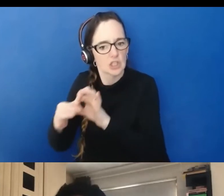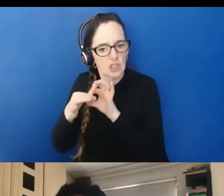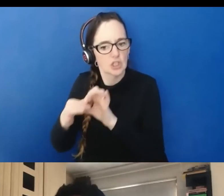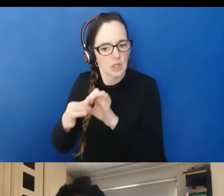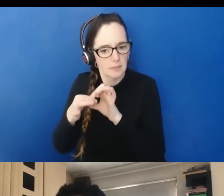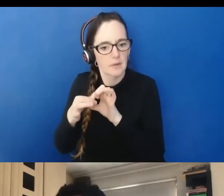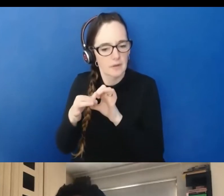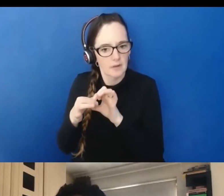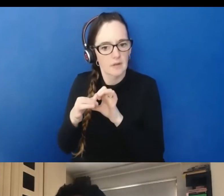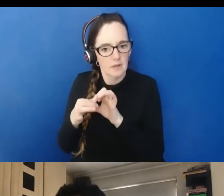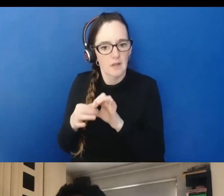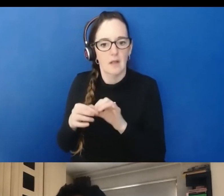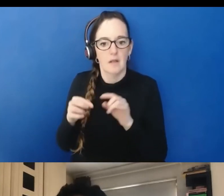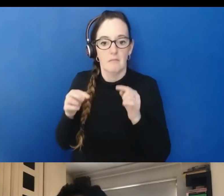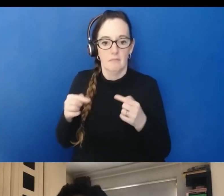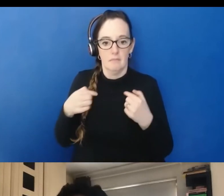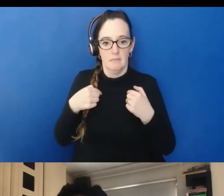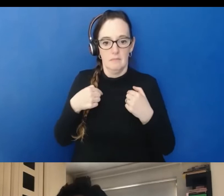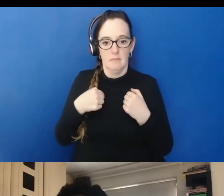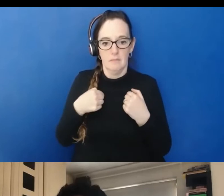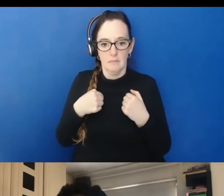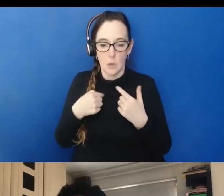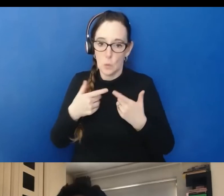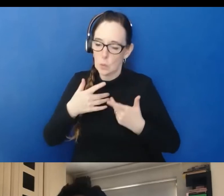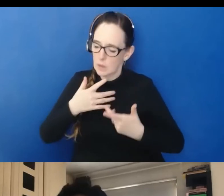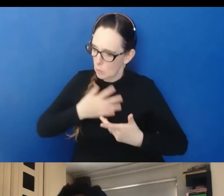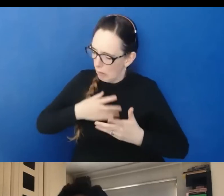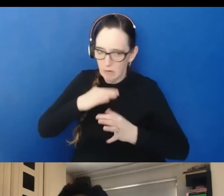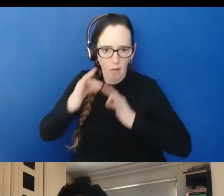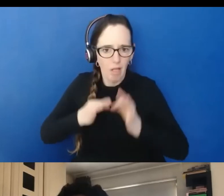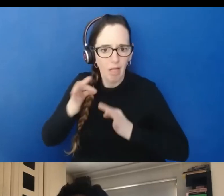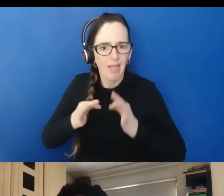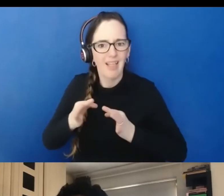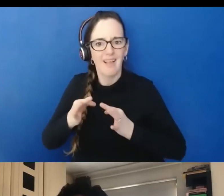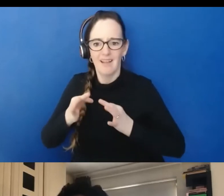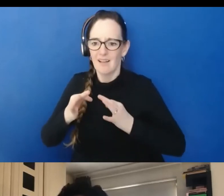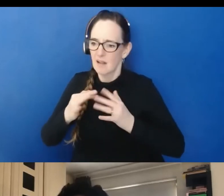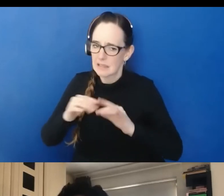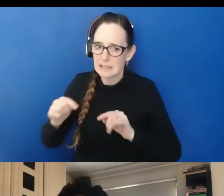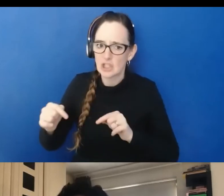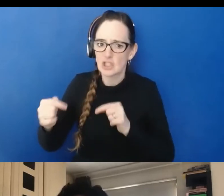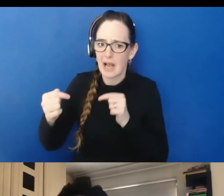that follows the conversations, the questions so we're challenging also that sort of people